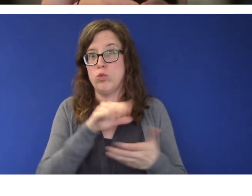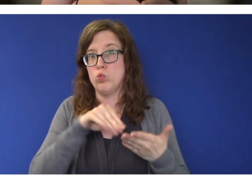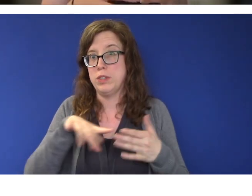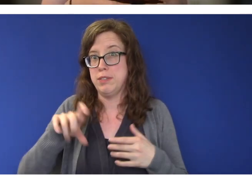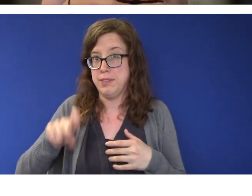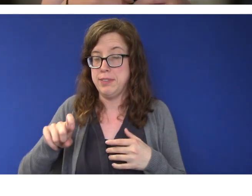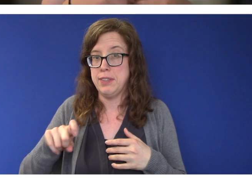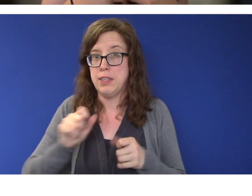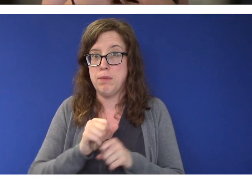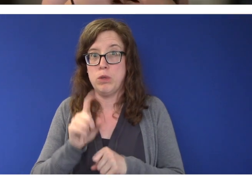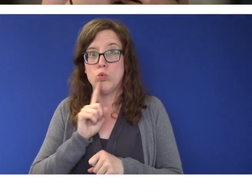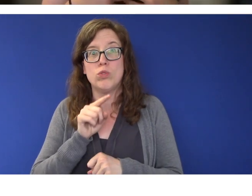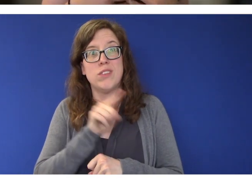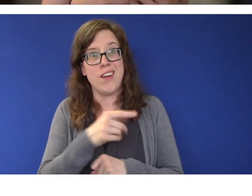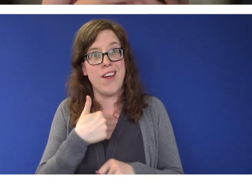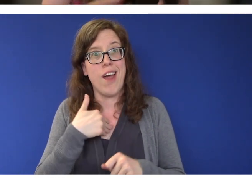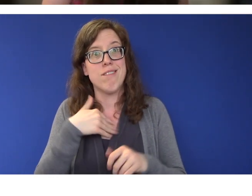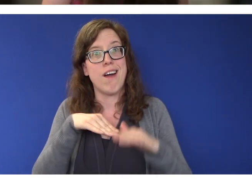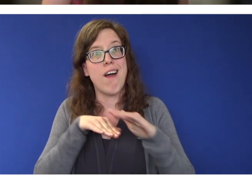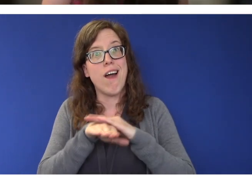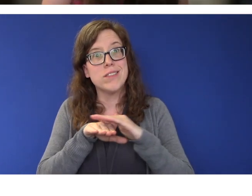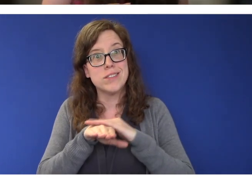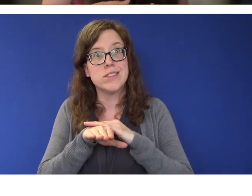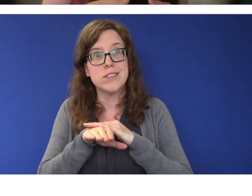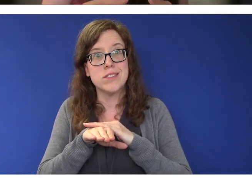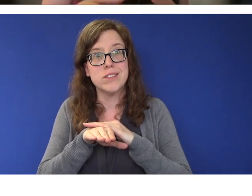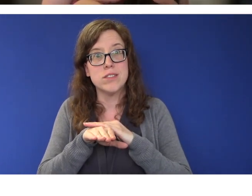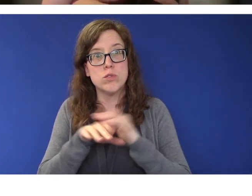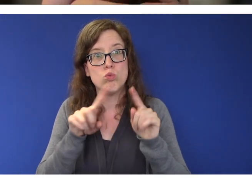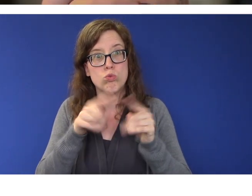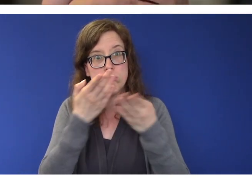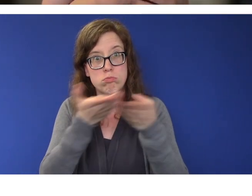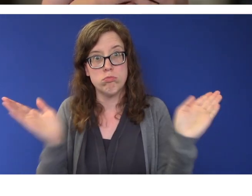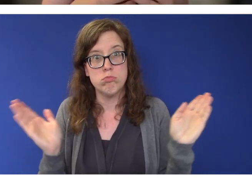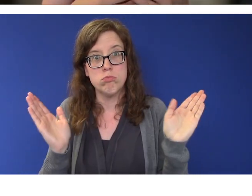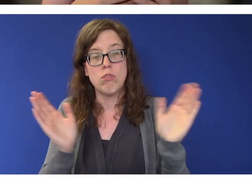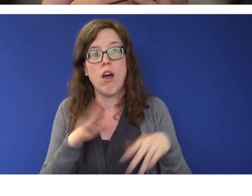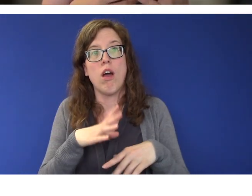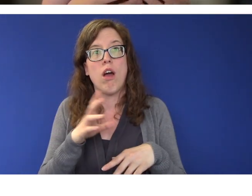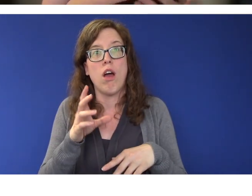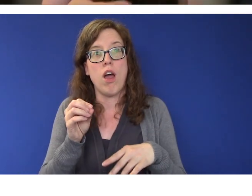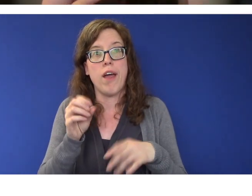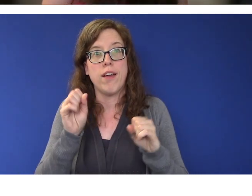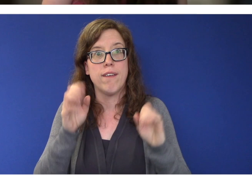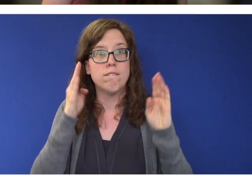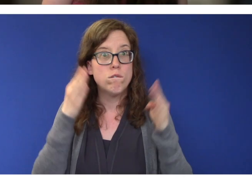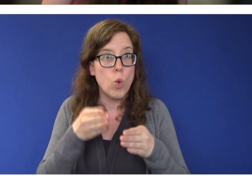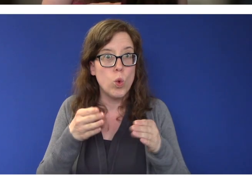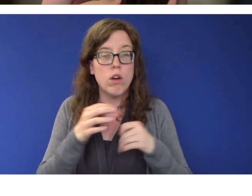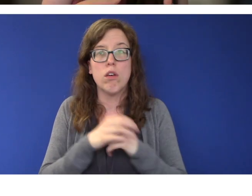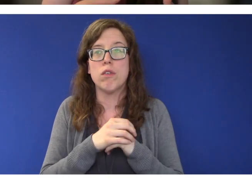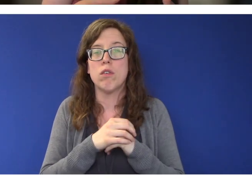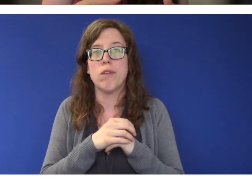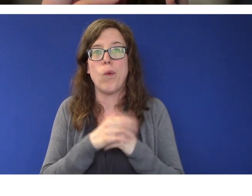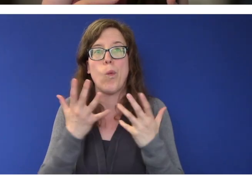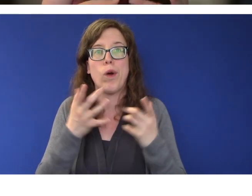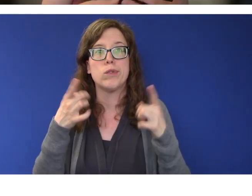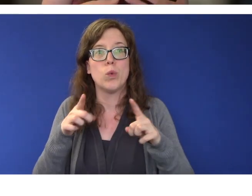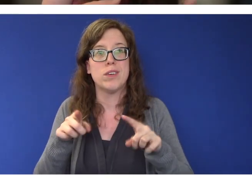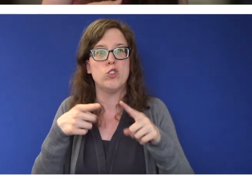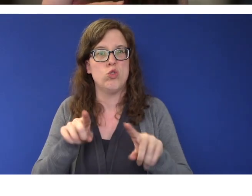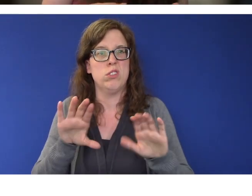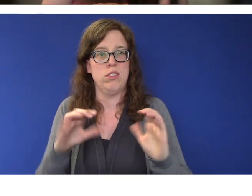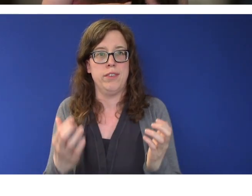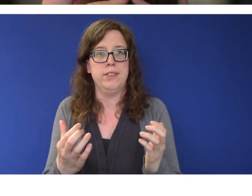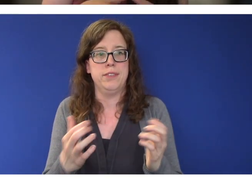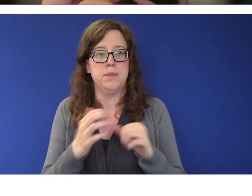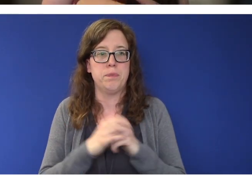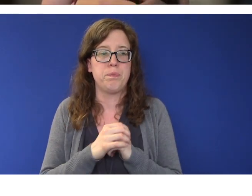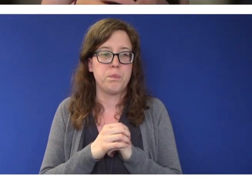student to make sure that the child has access and is able to maintain focus on what they are learning.